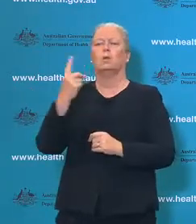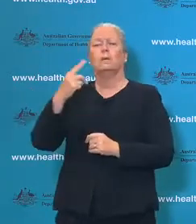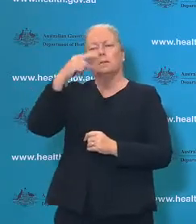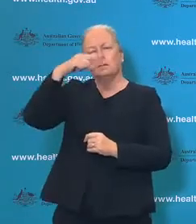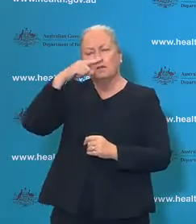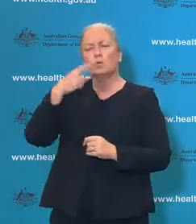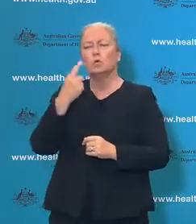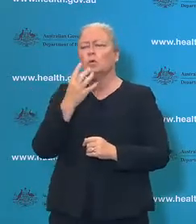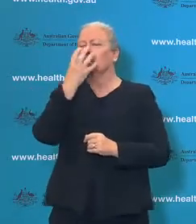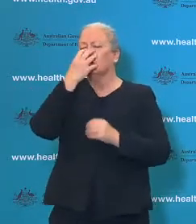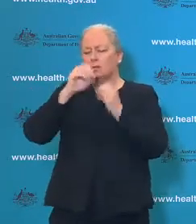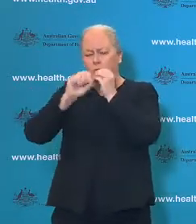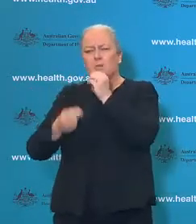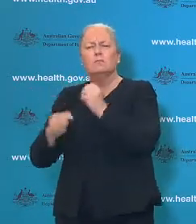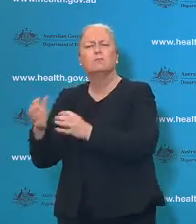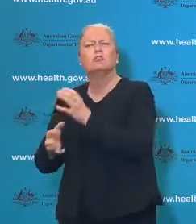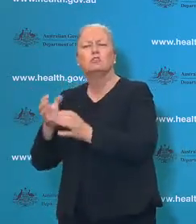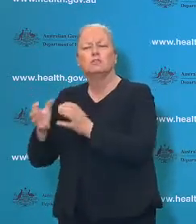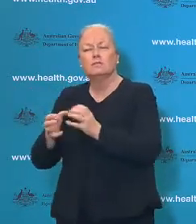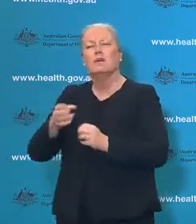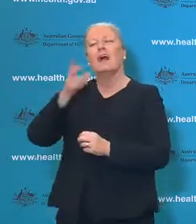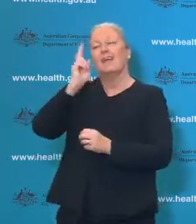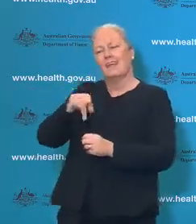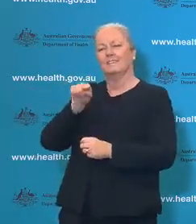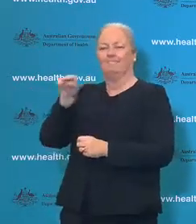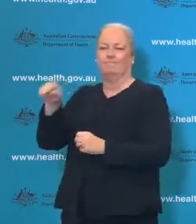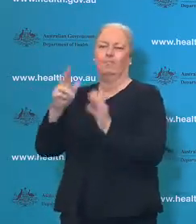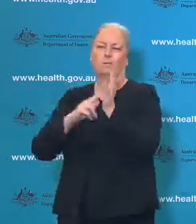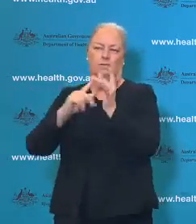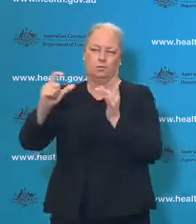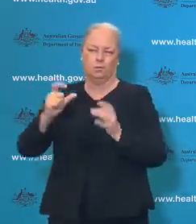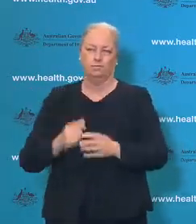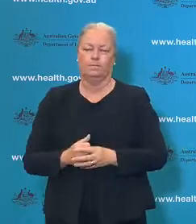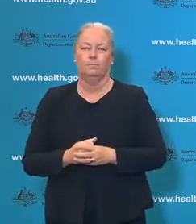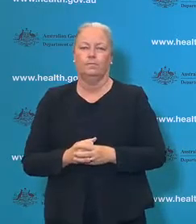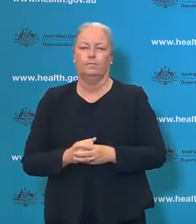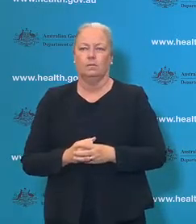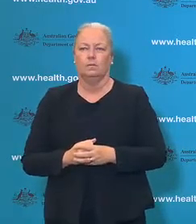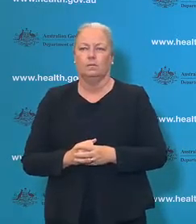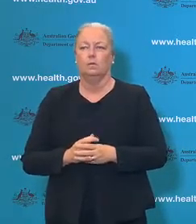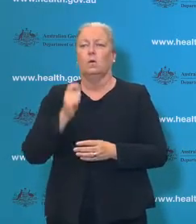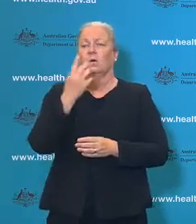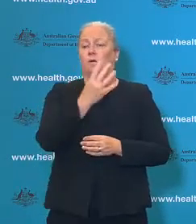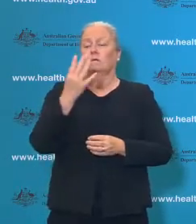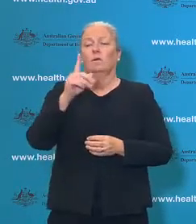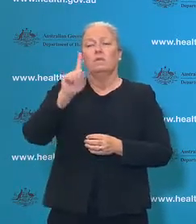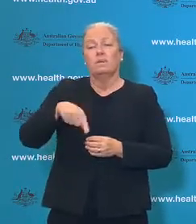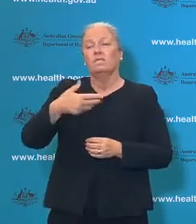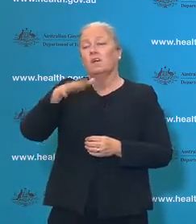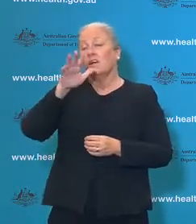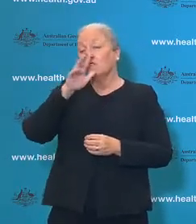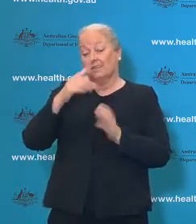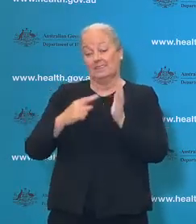ventilators again in Victoria. Almost 44,500 tests were carried out across